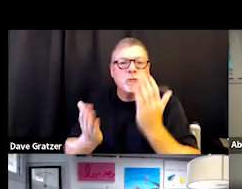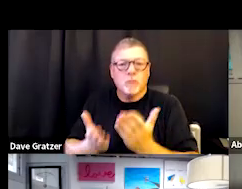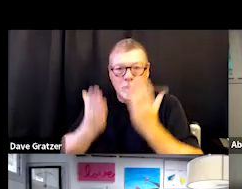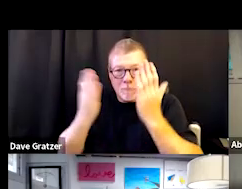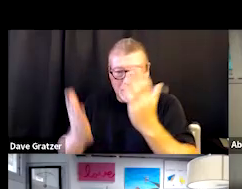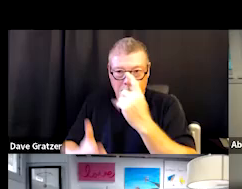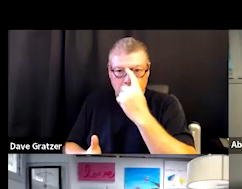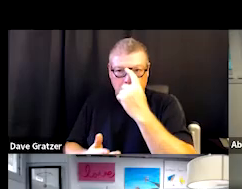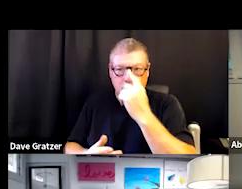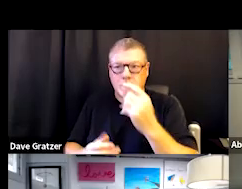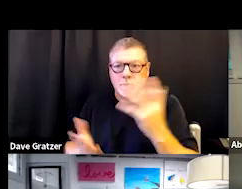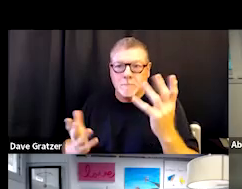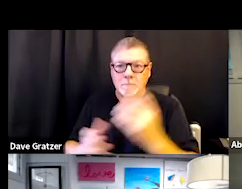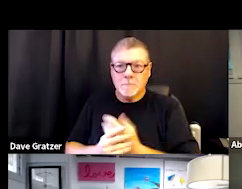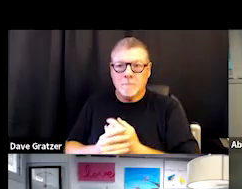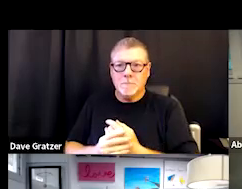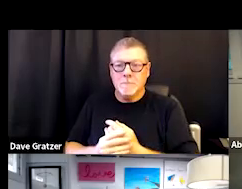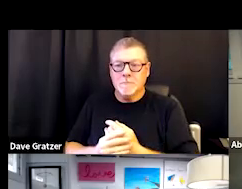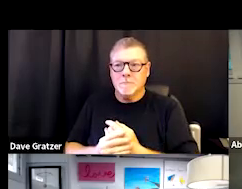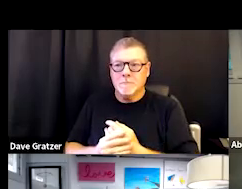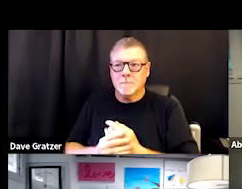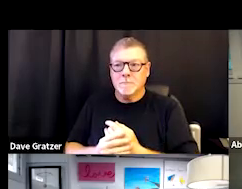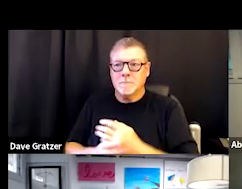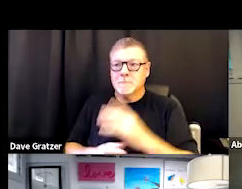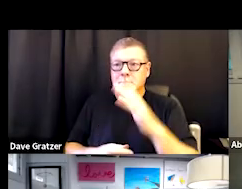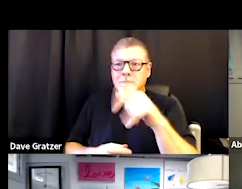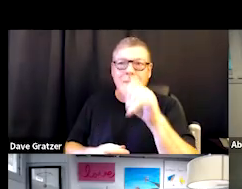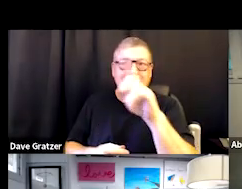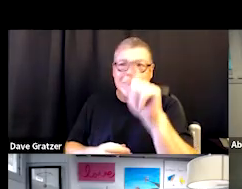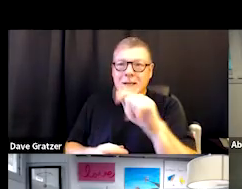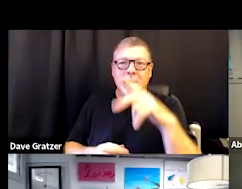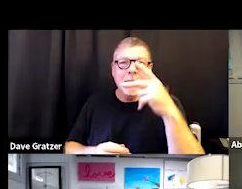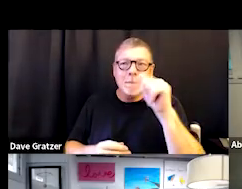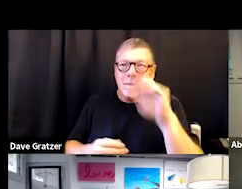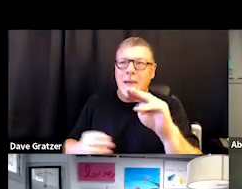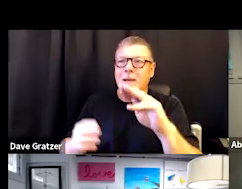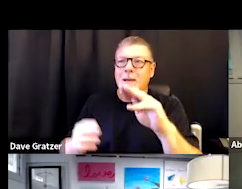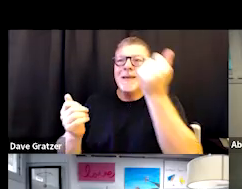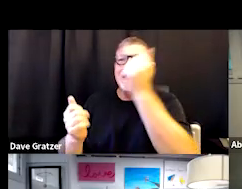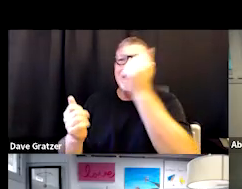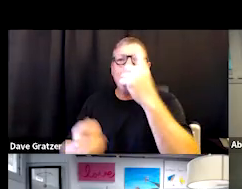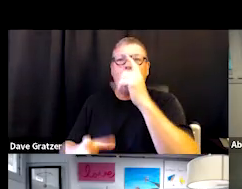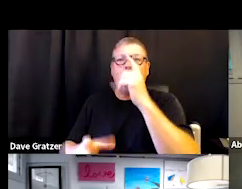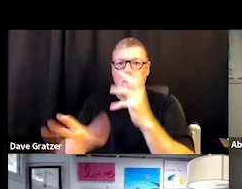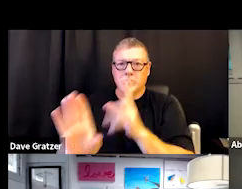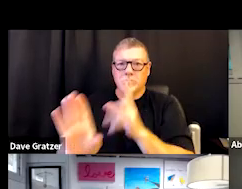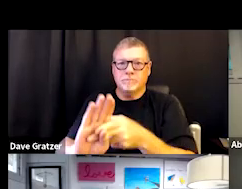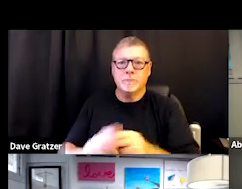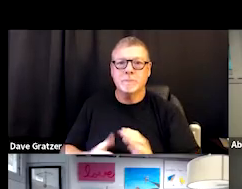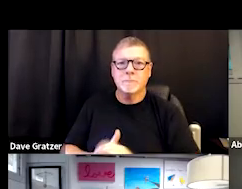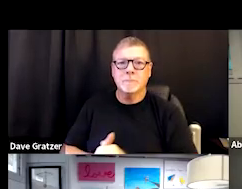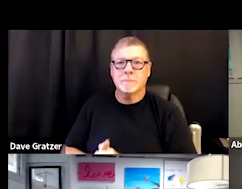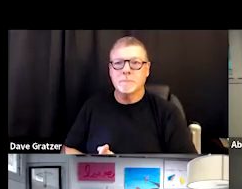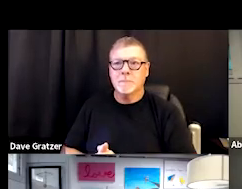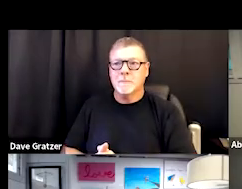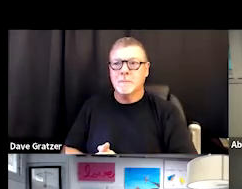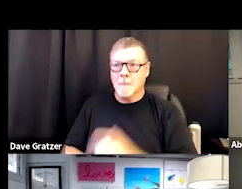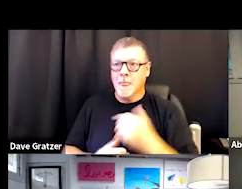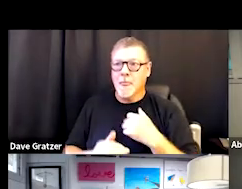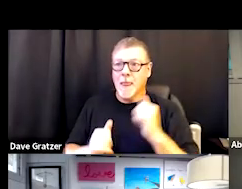Yeah, Daz or Pam, anyone who wants to jump in on that. I can start, Abby, if you like.